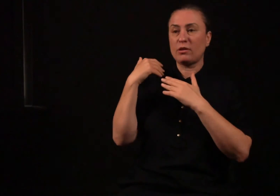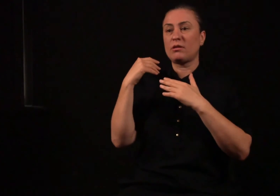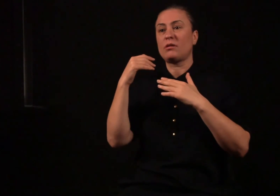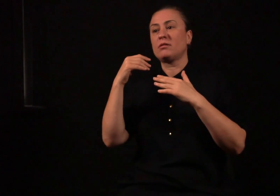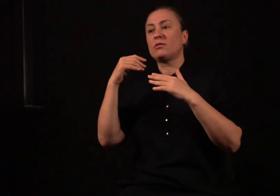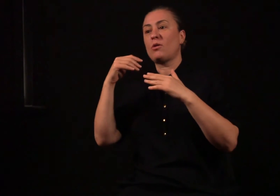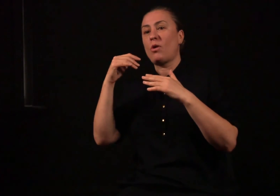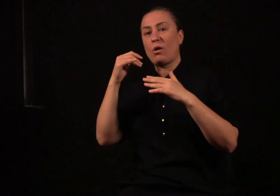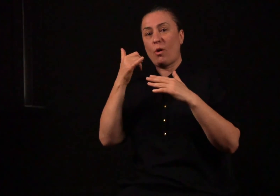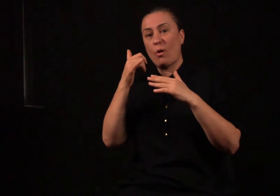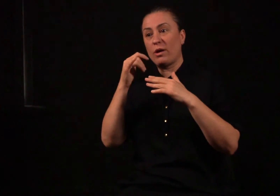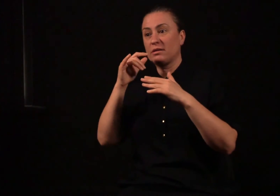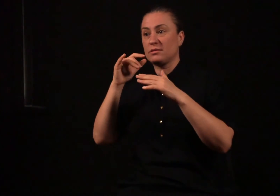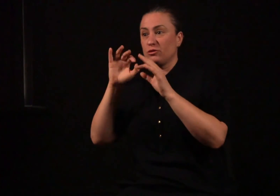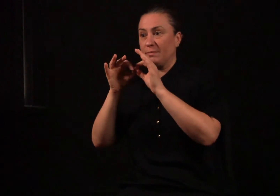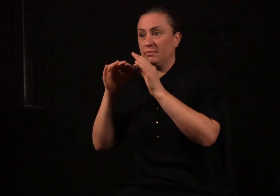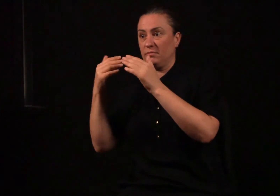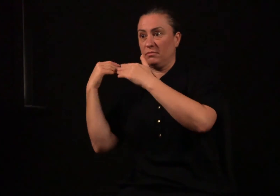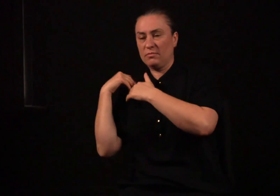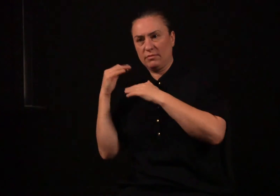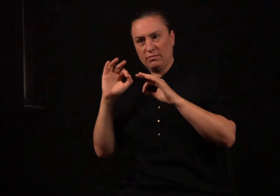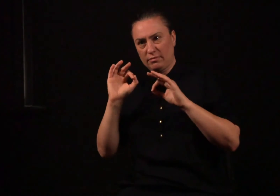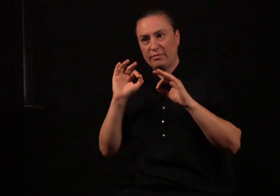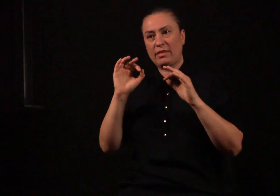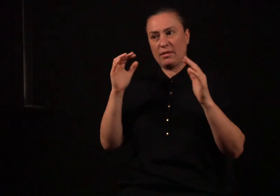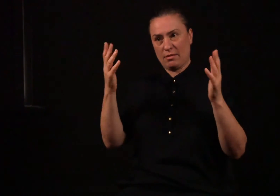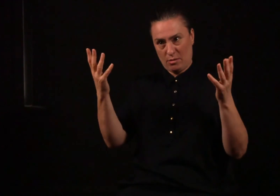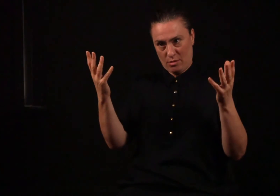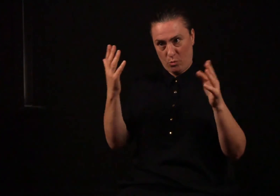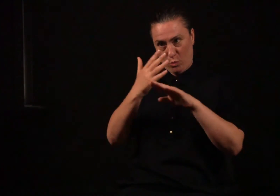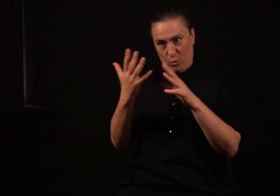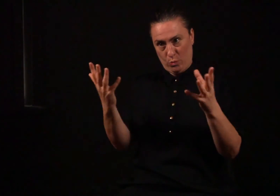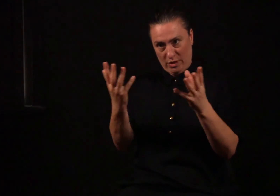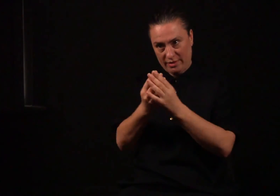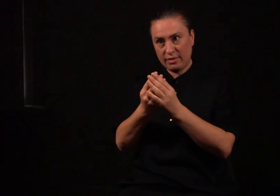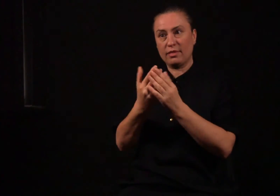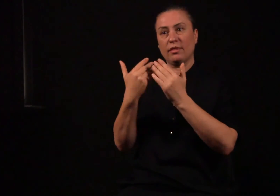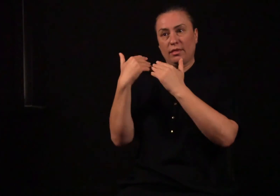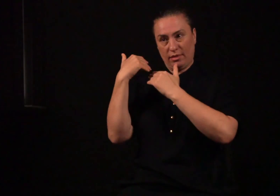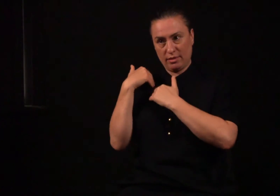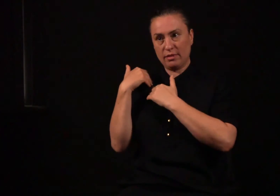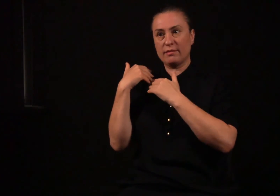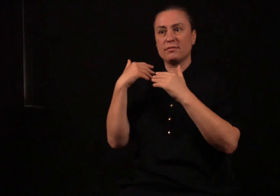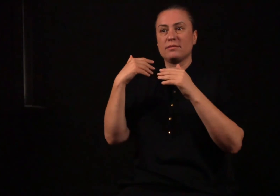but at the job, neither the deaf nor the interpreter should have the responsibility solely.